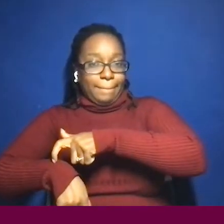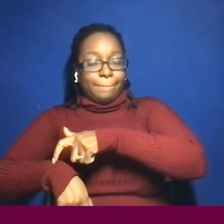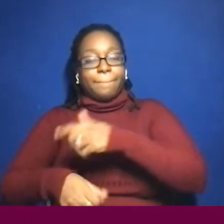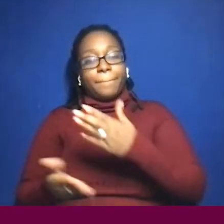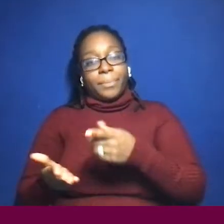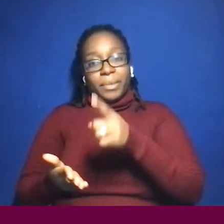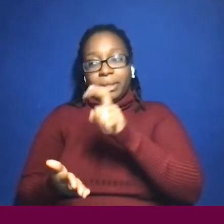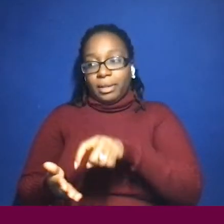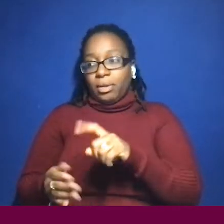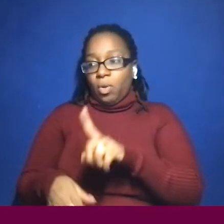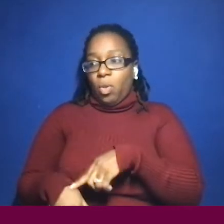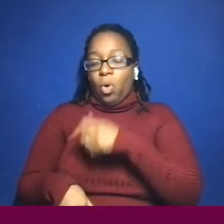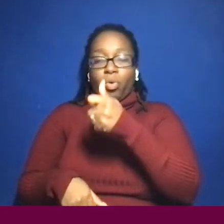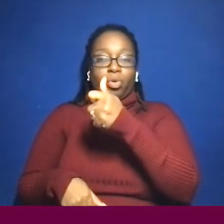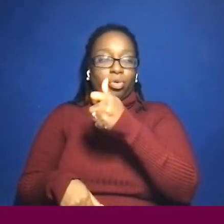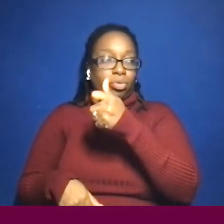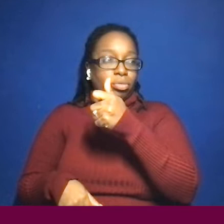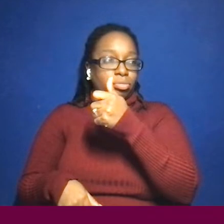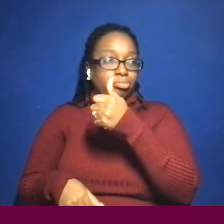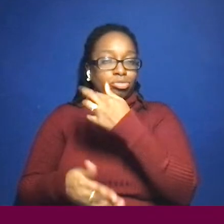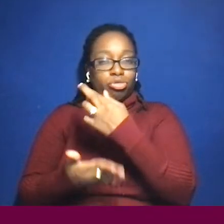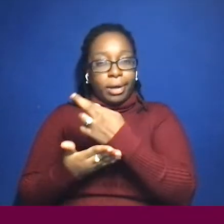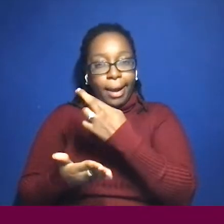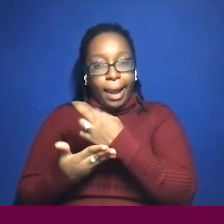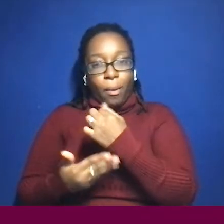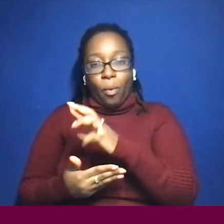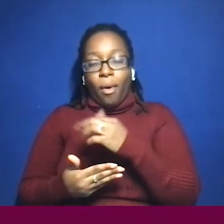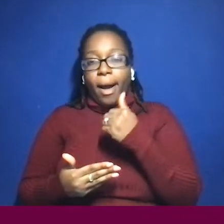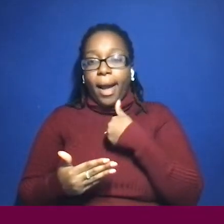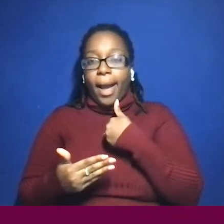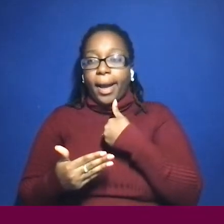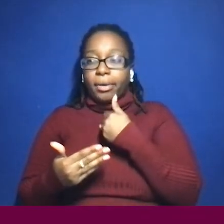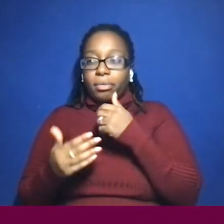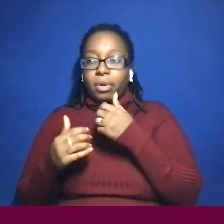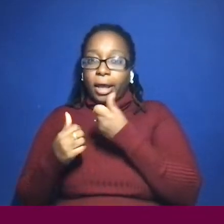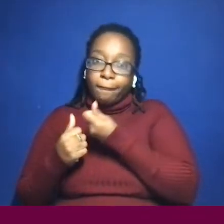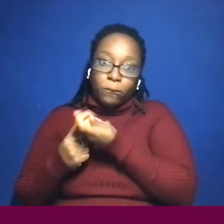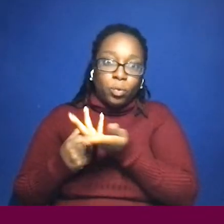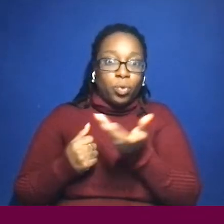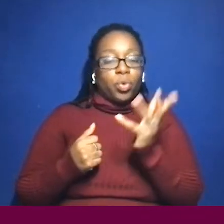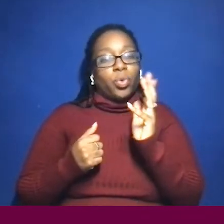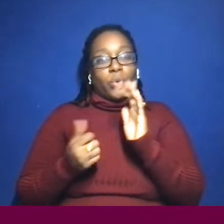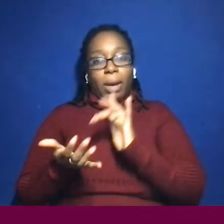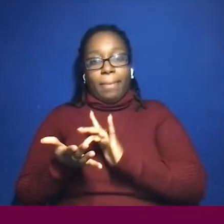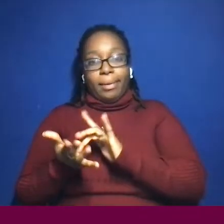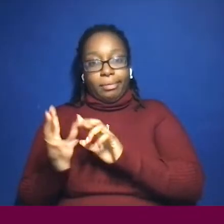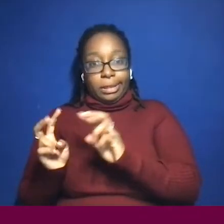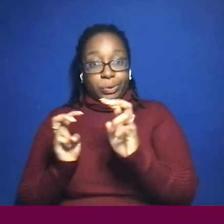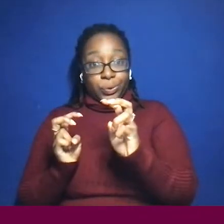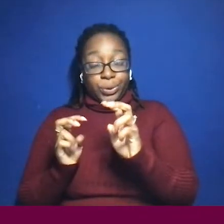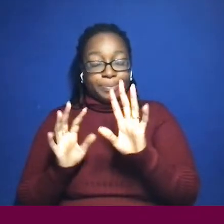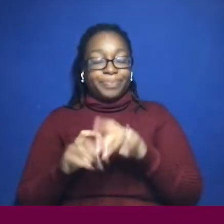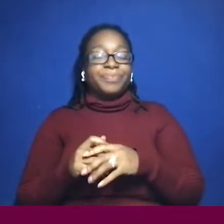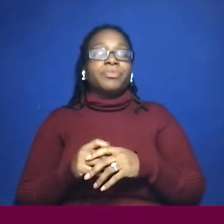or had multiple intersecting medical issues. And so one thing that happened early on that